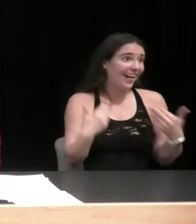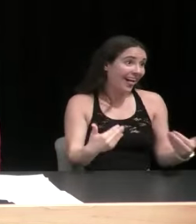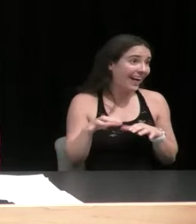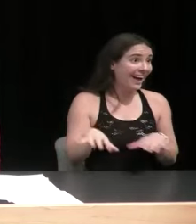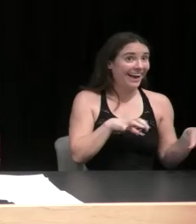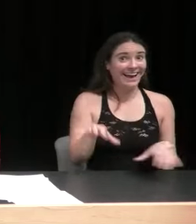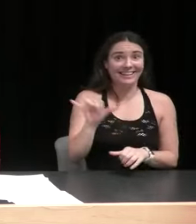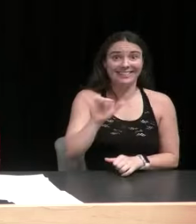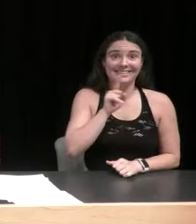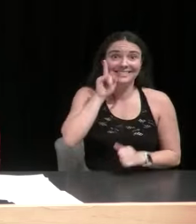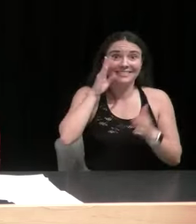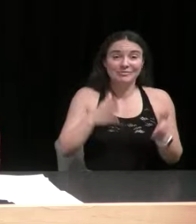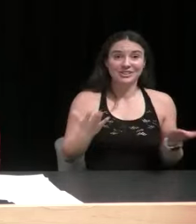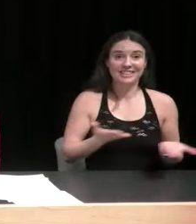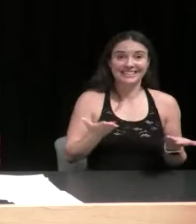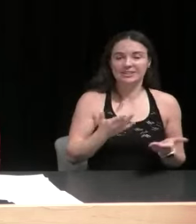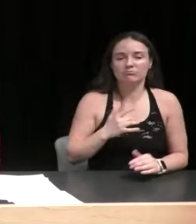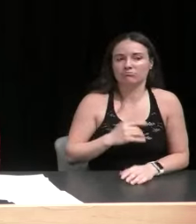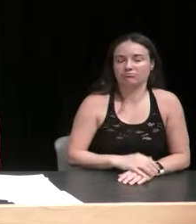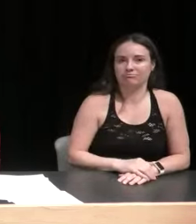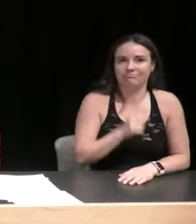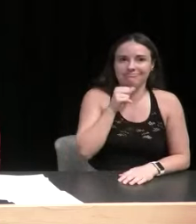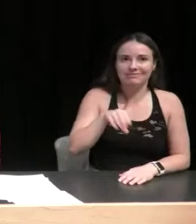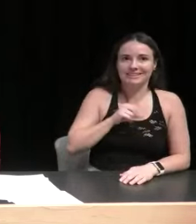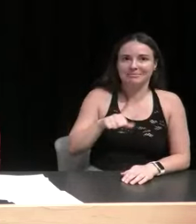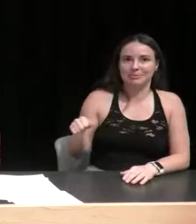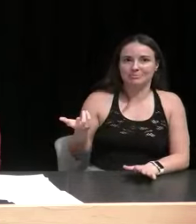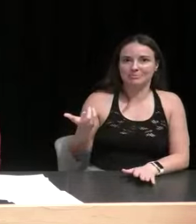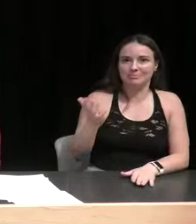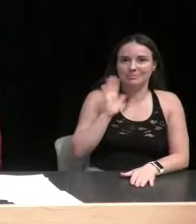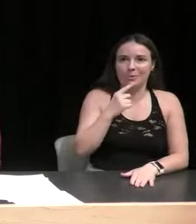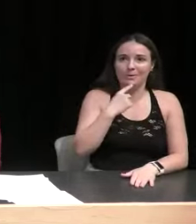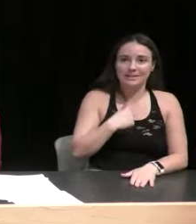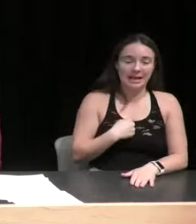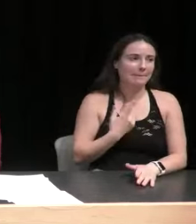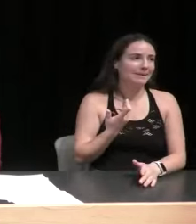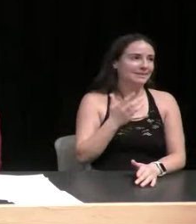is very different so we are not allowed to act like deff people that's not acceptable in hearing